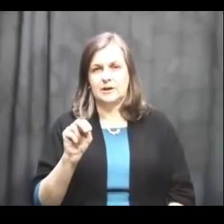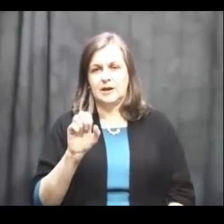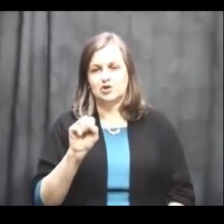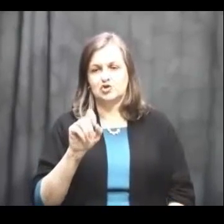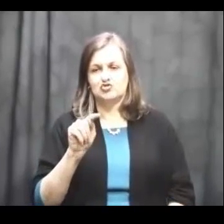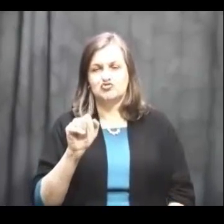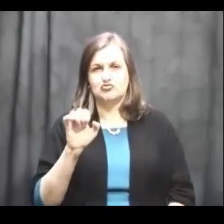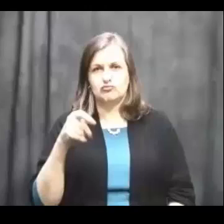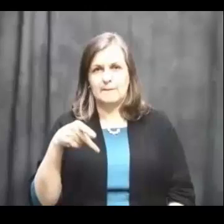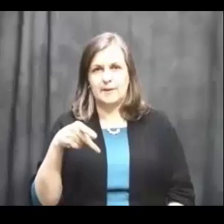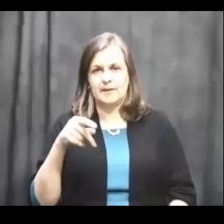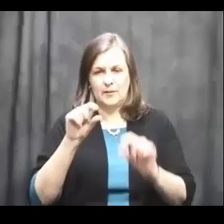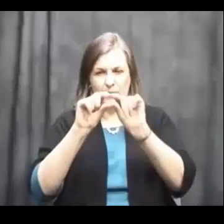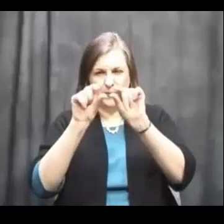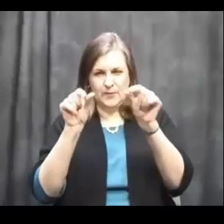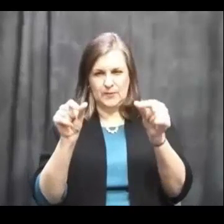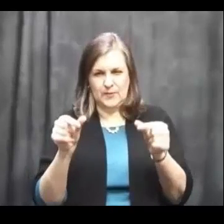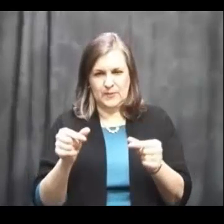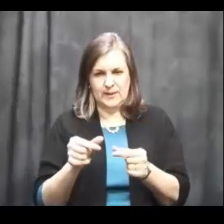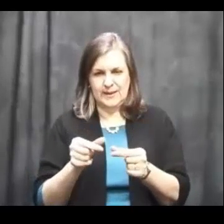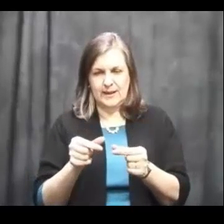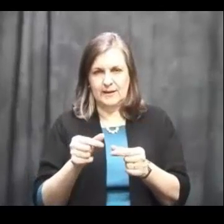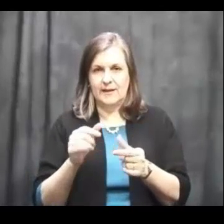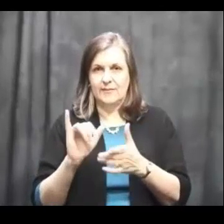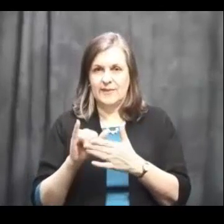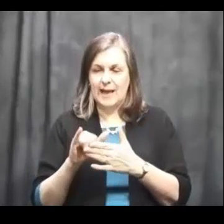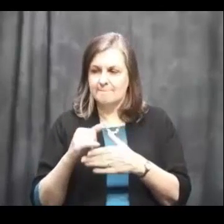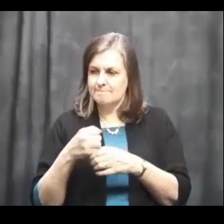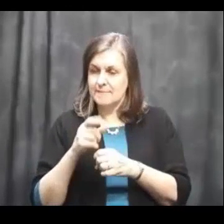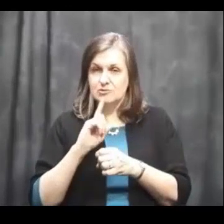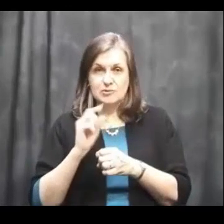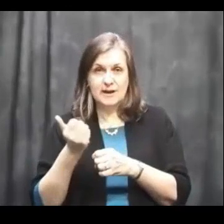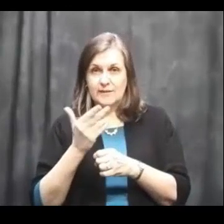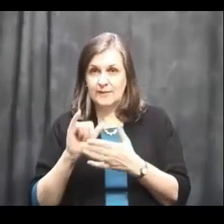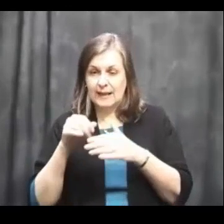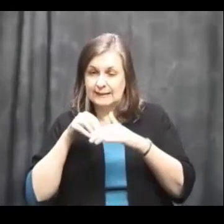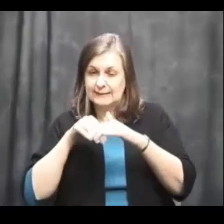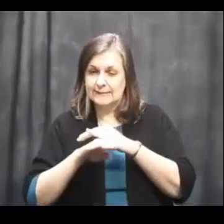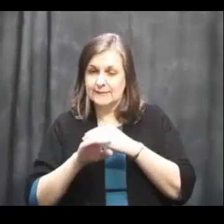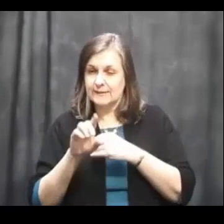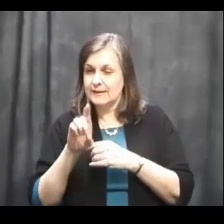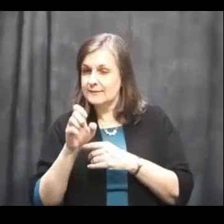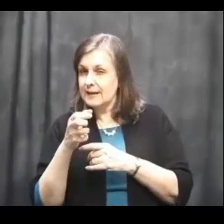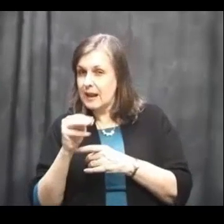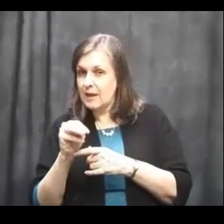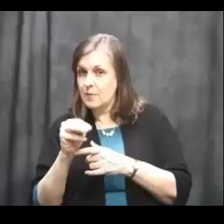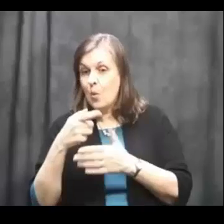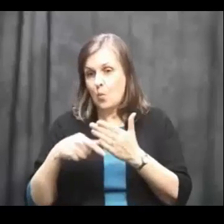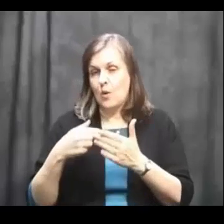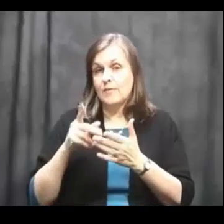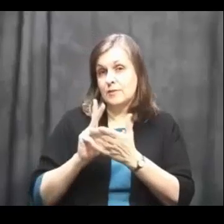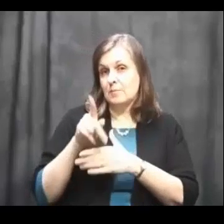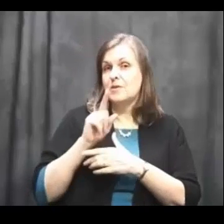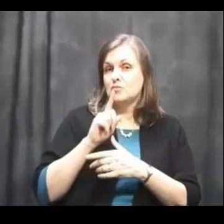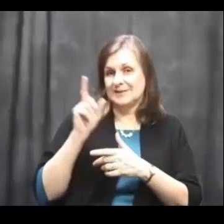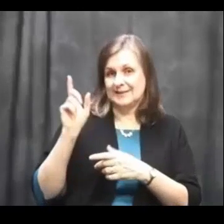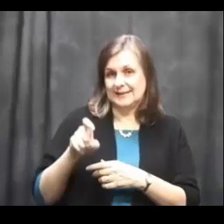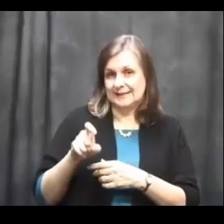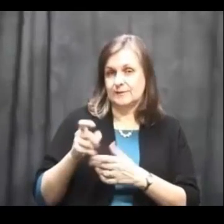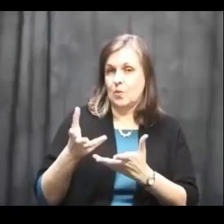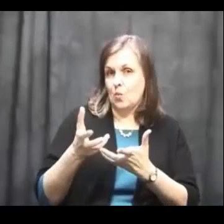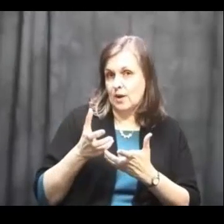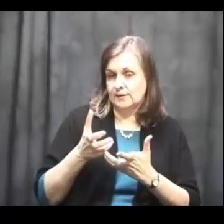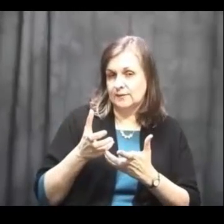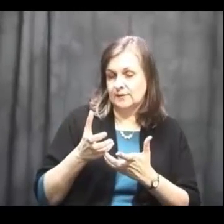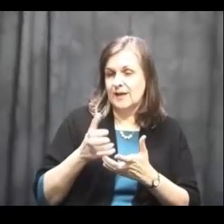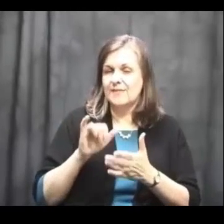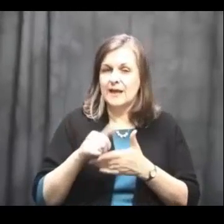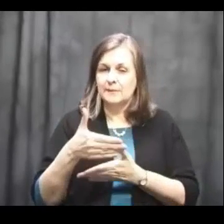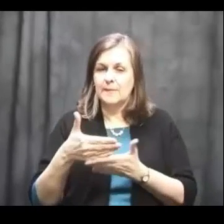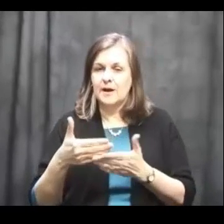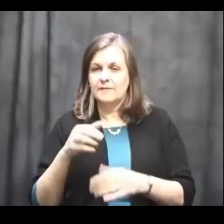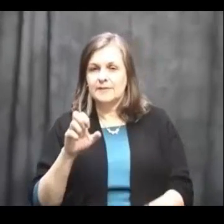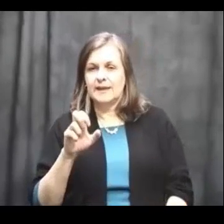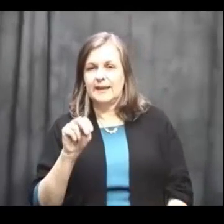actually going to make sure that anything that's entering on the xylem is what we want to have entered the xylem